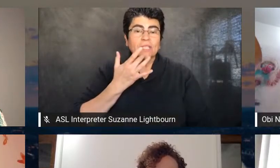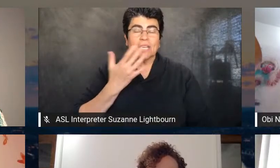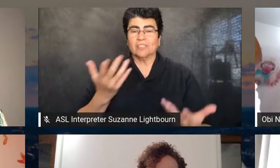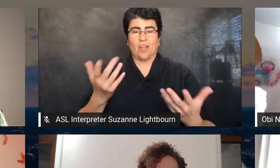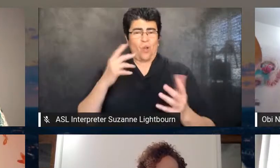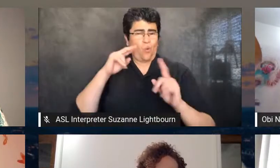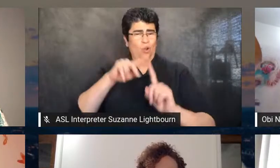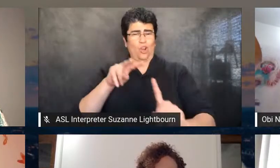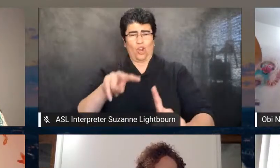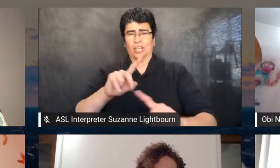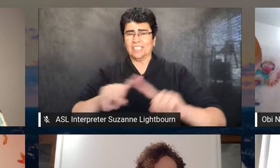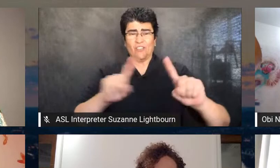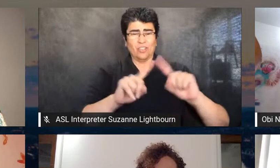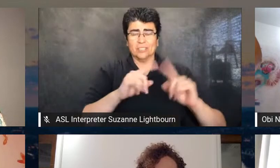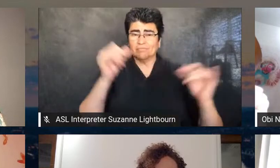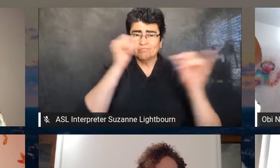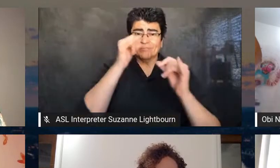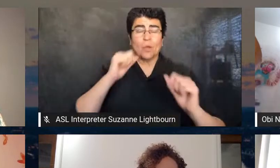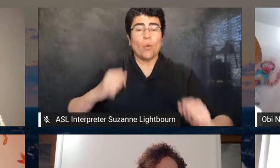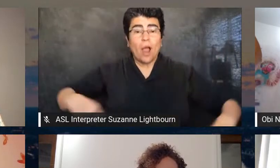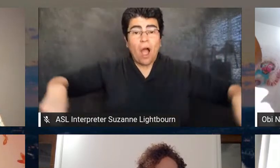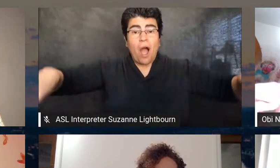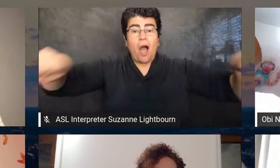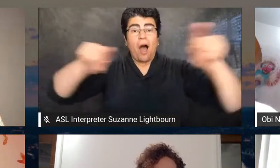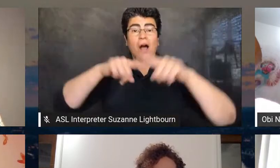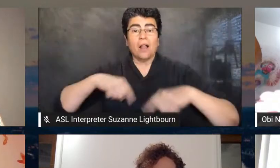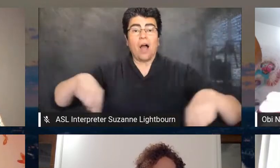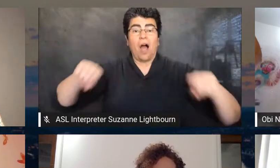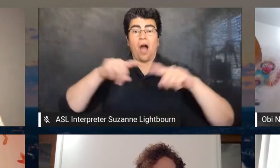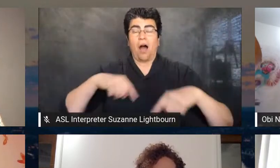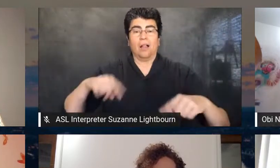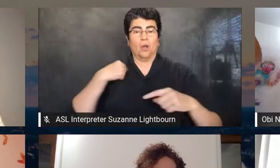we are all of us being brought to our knees